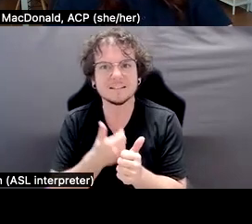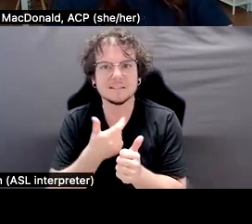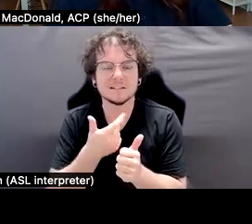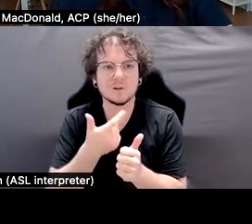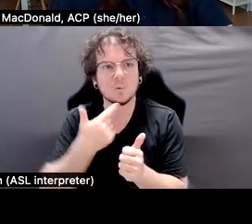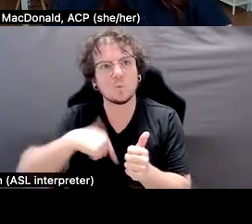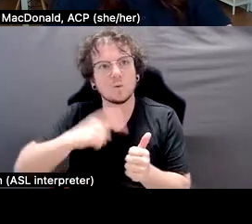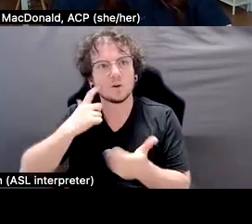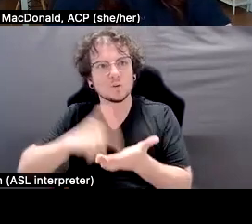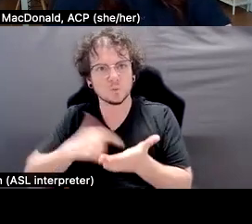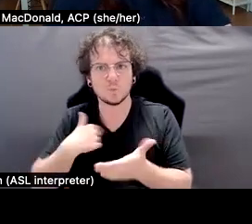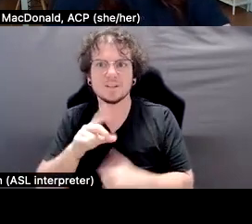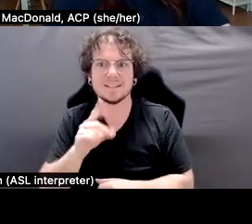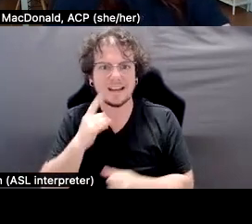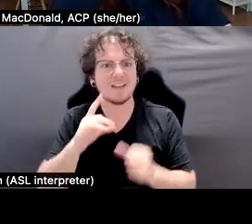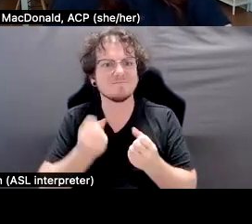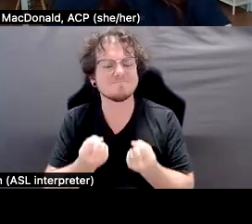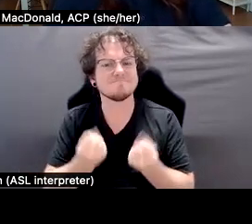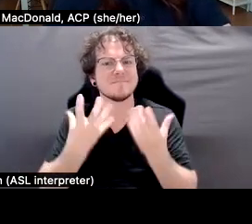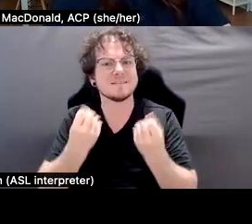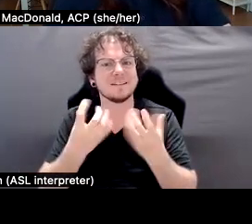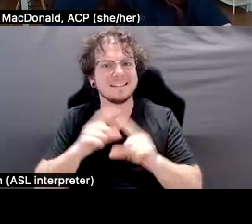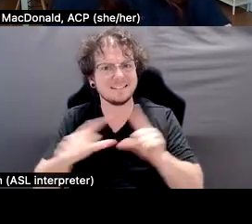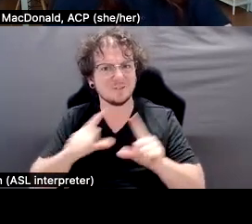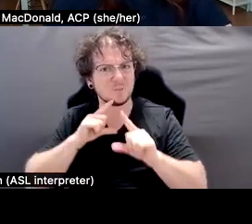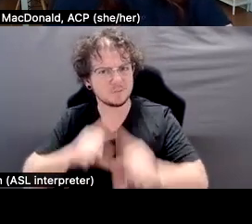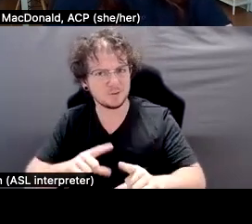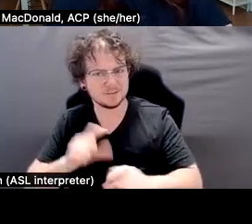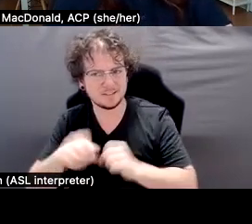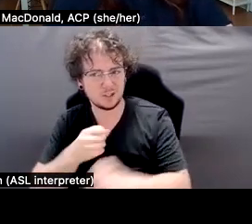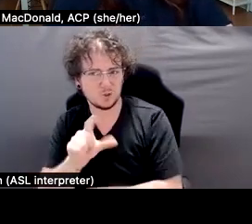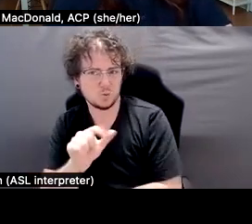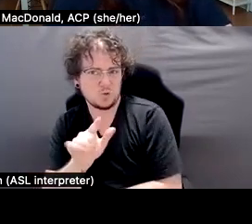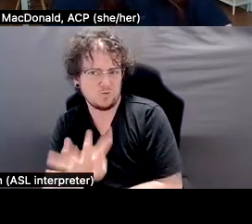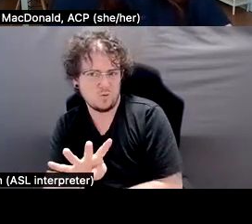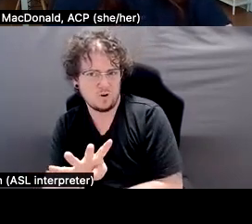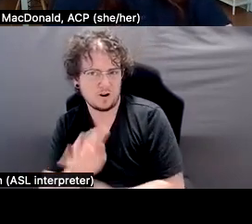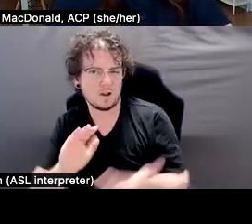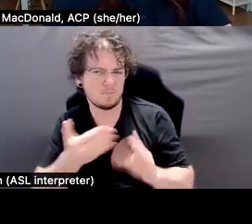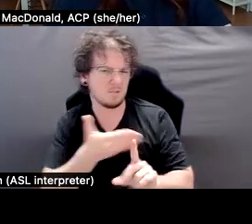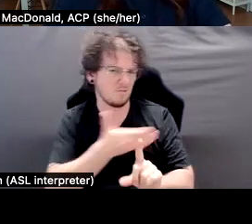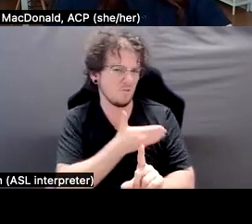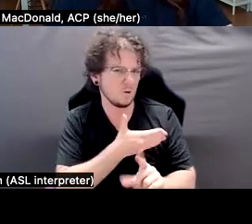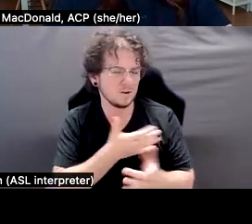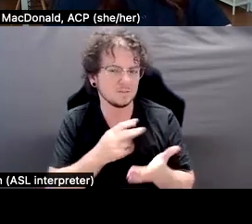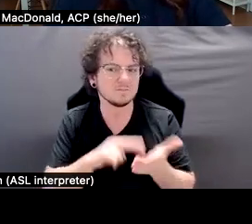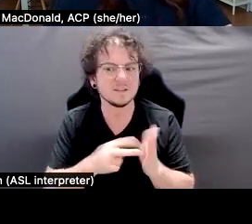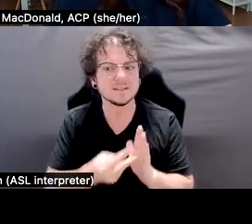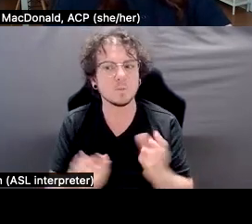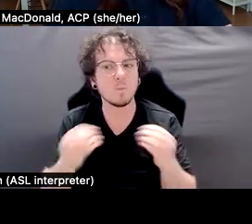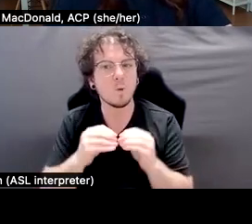just a larger number of responses in 2024, which likely means that more smaller presses